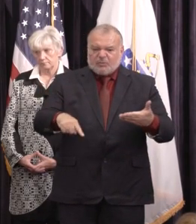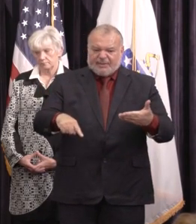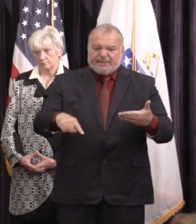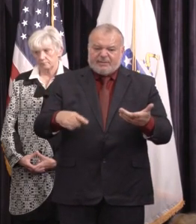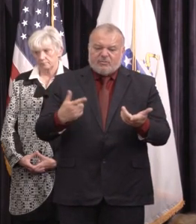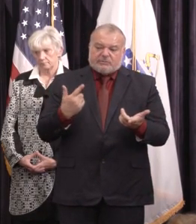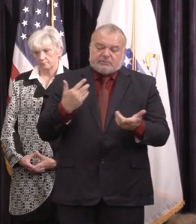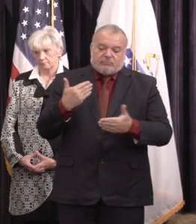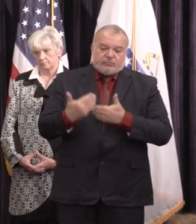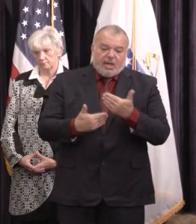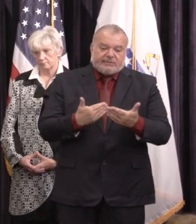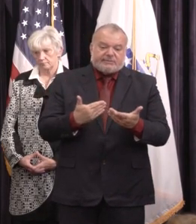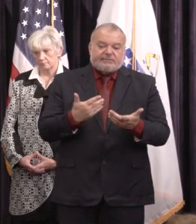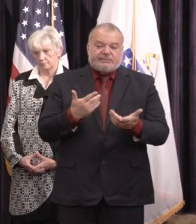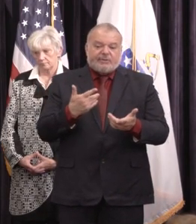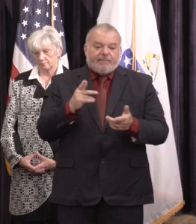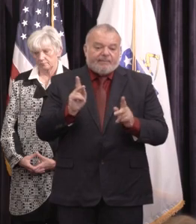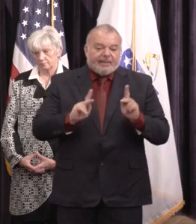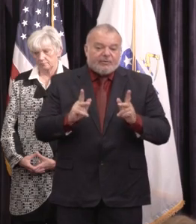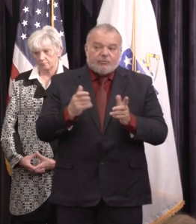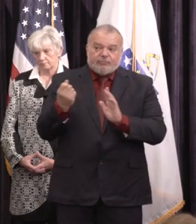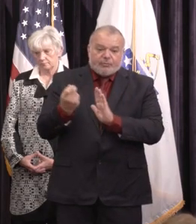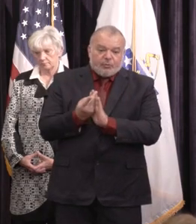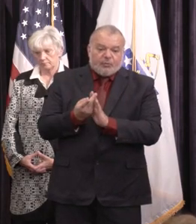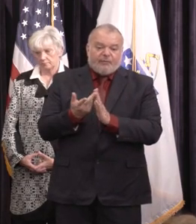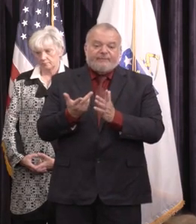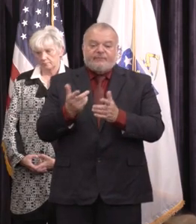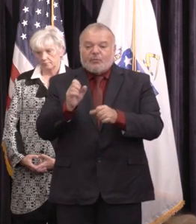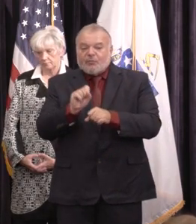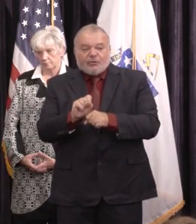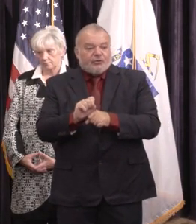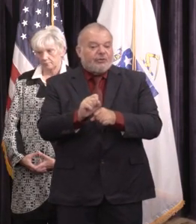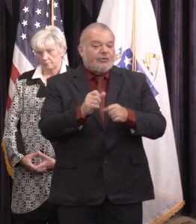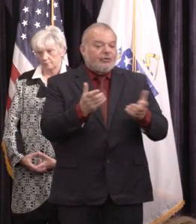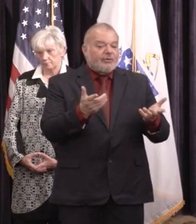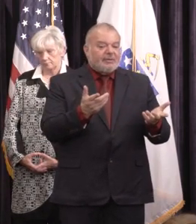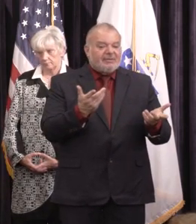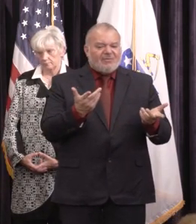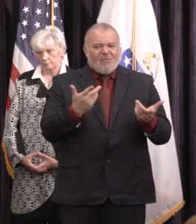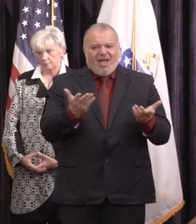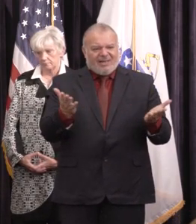for work authorizations to get them working. There are so many employers across the State